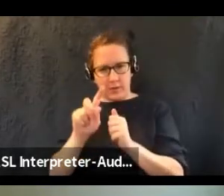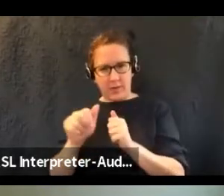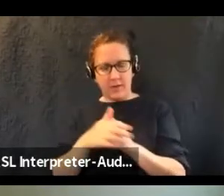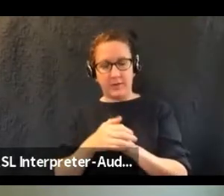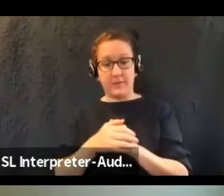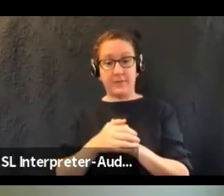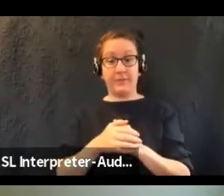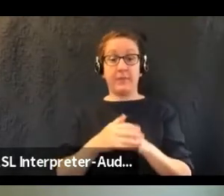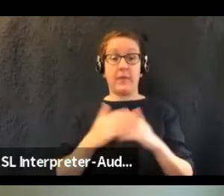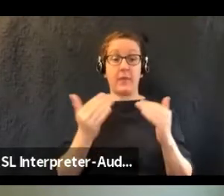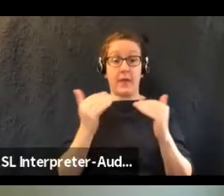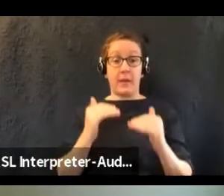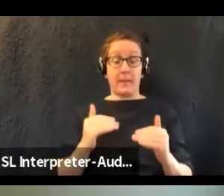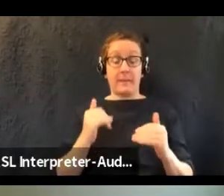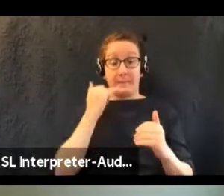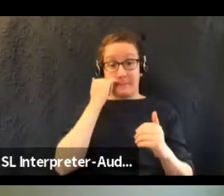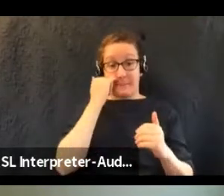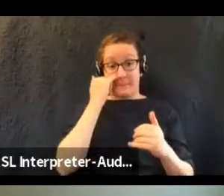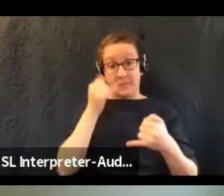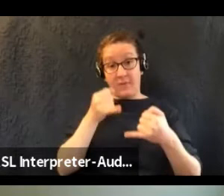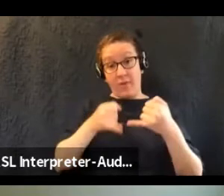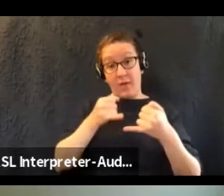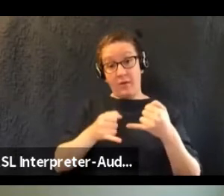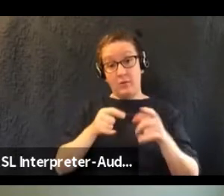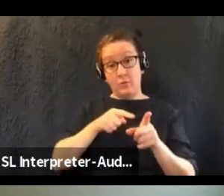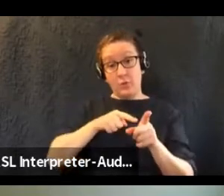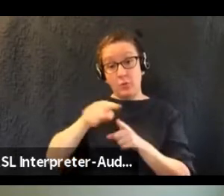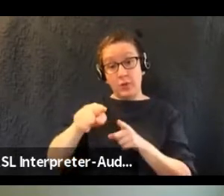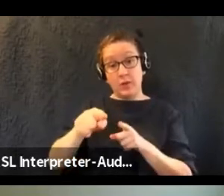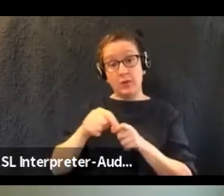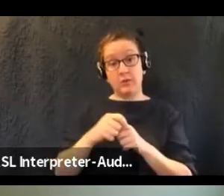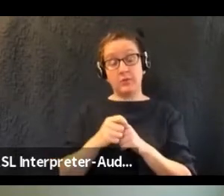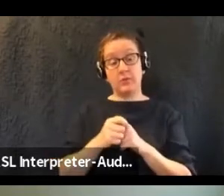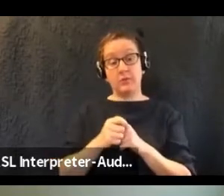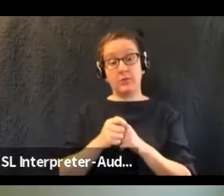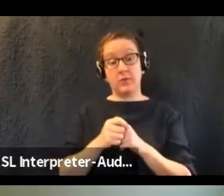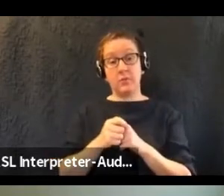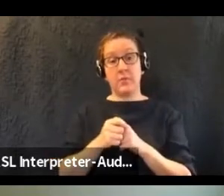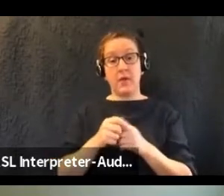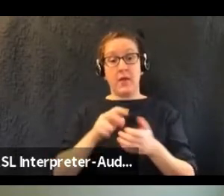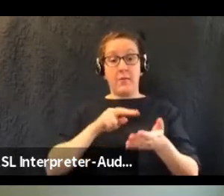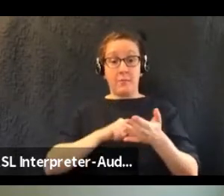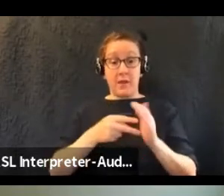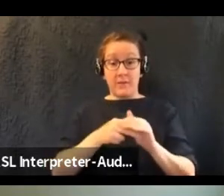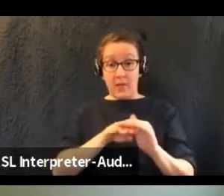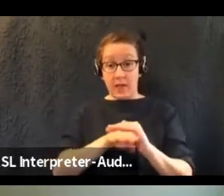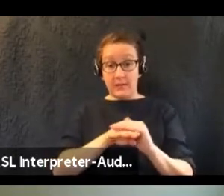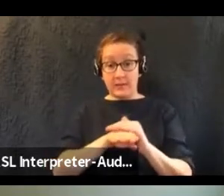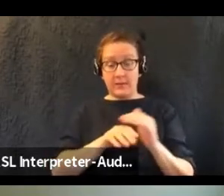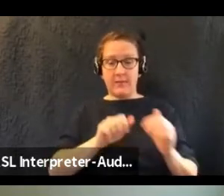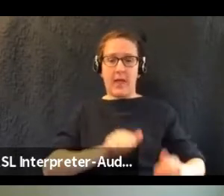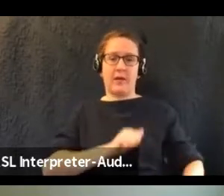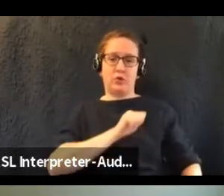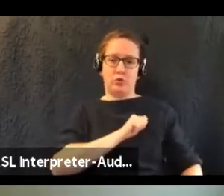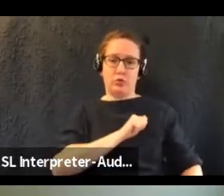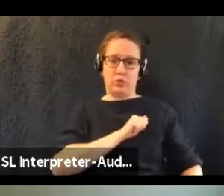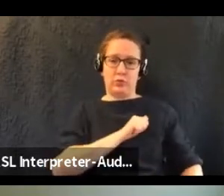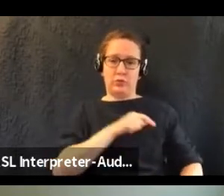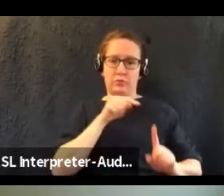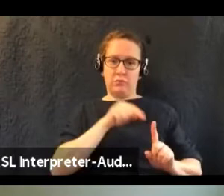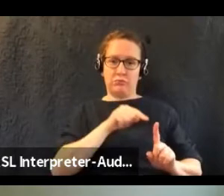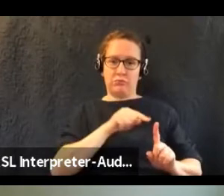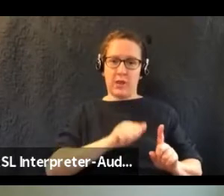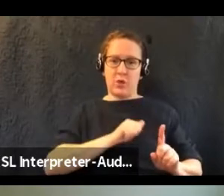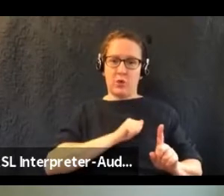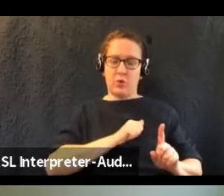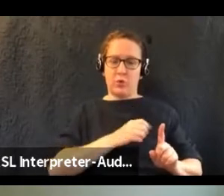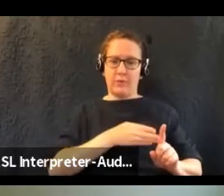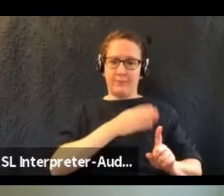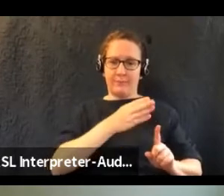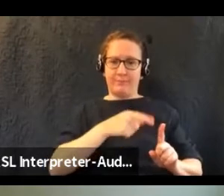And then the final arena of meaningful access is attitudinal, and that really goes back